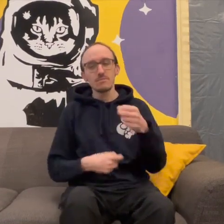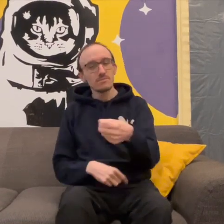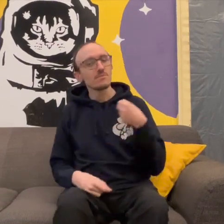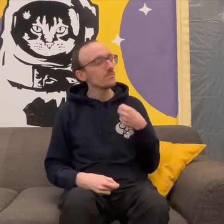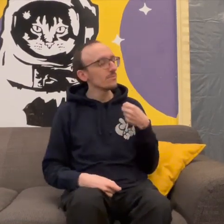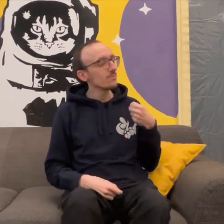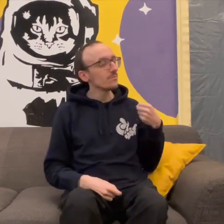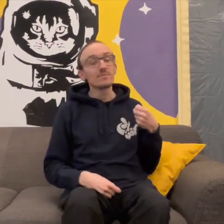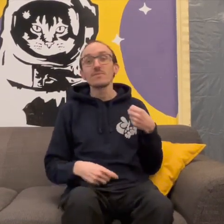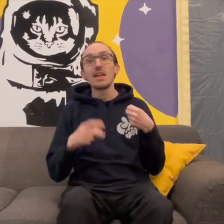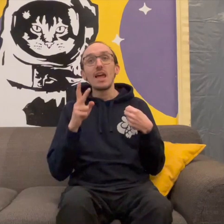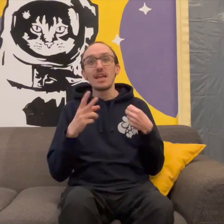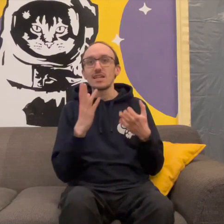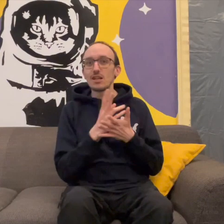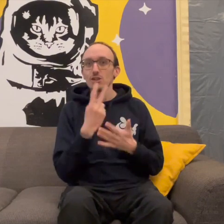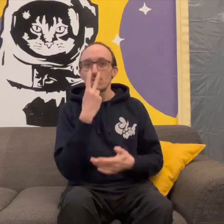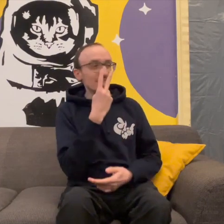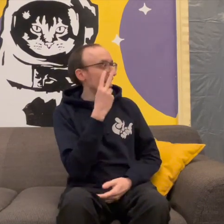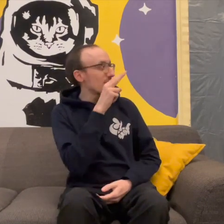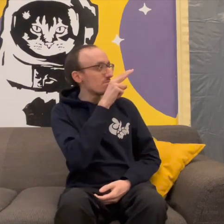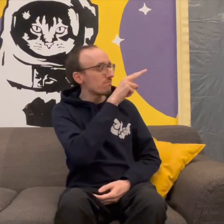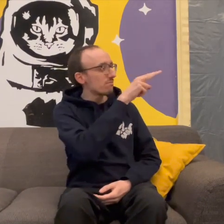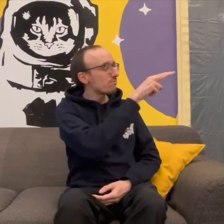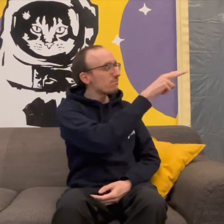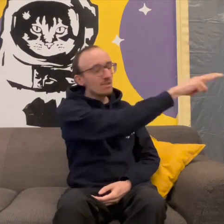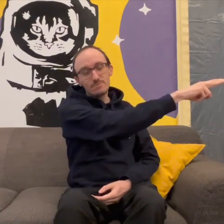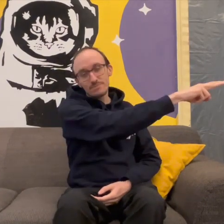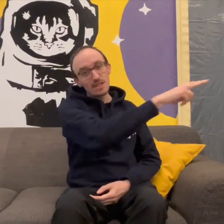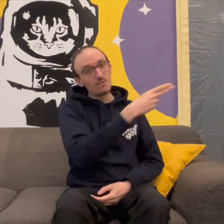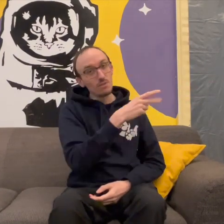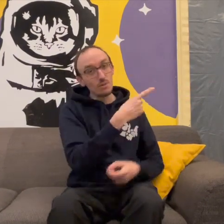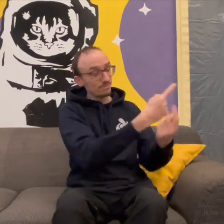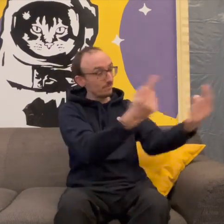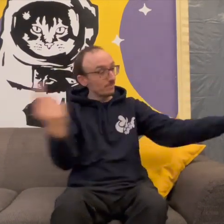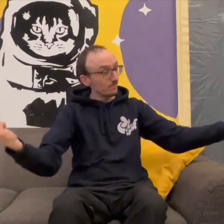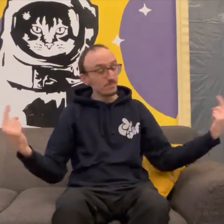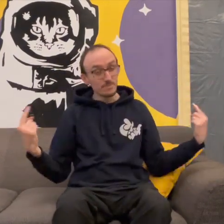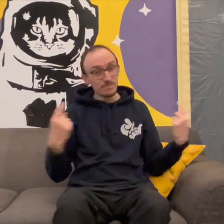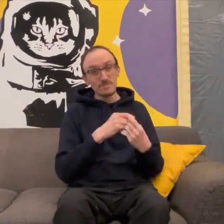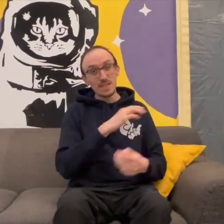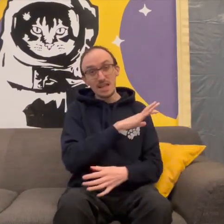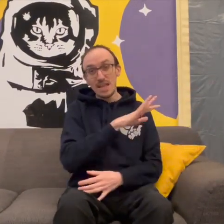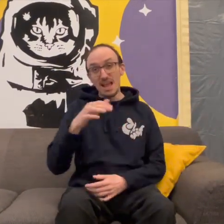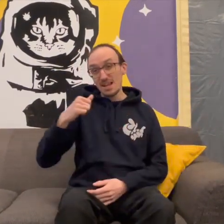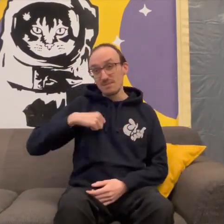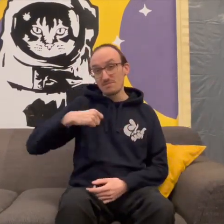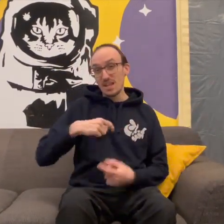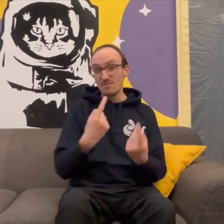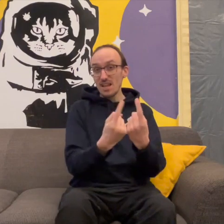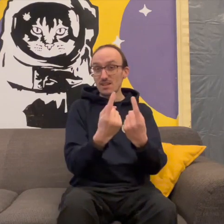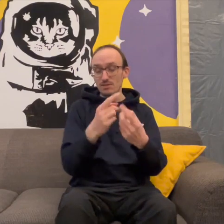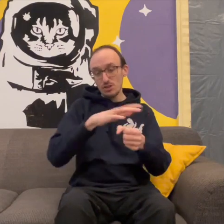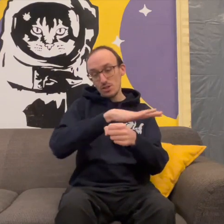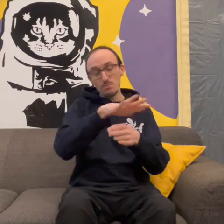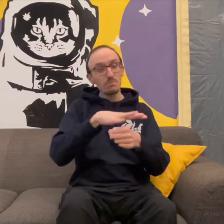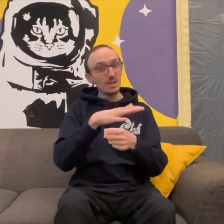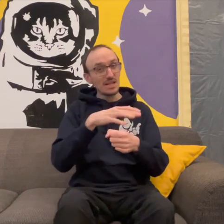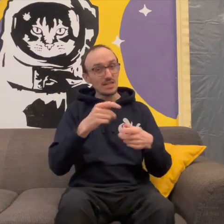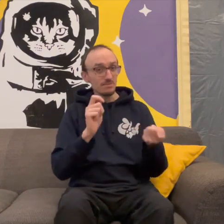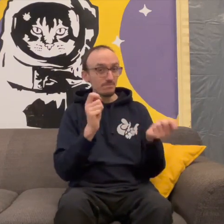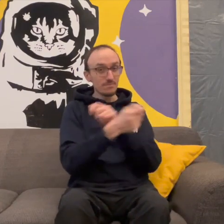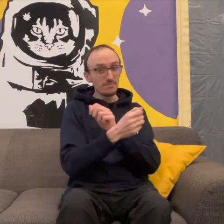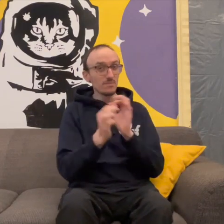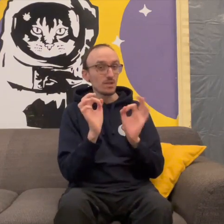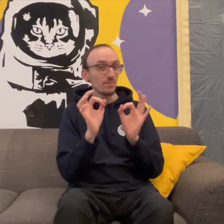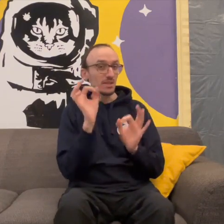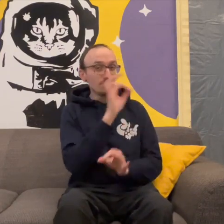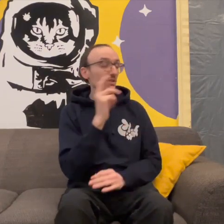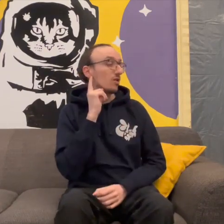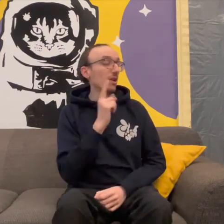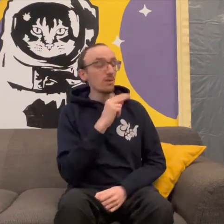I open the door and I can already see that there is lots of white space throughout the room to make it suitable for deaf people.